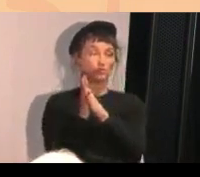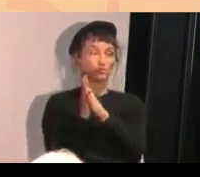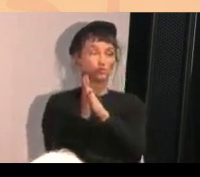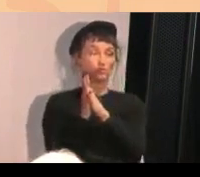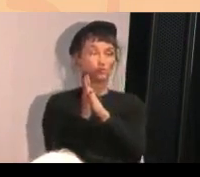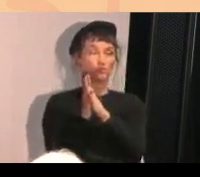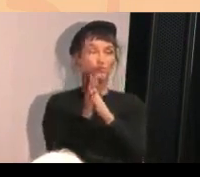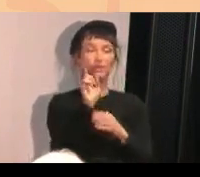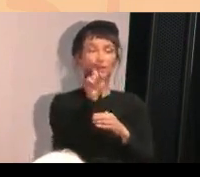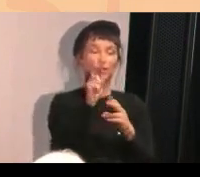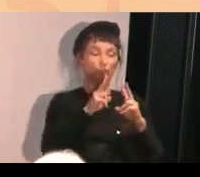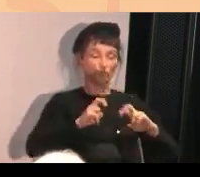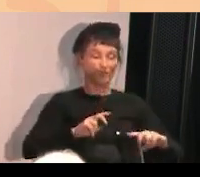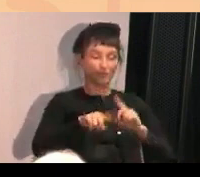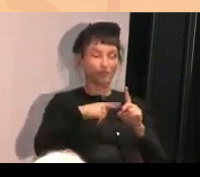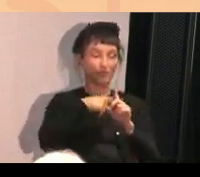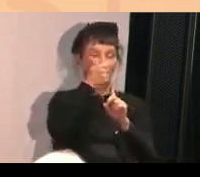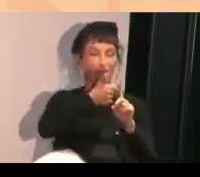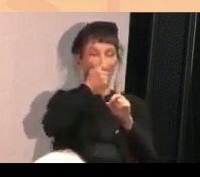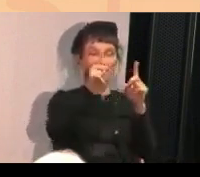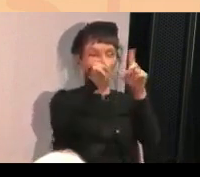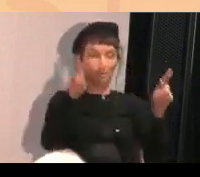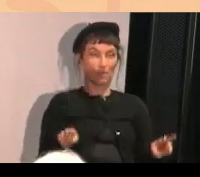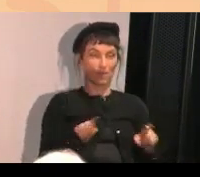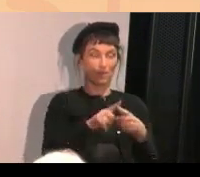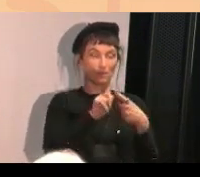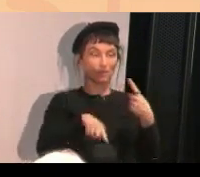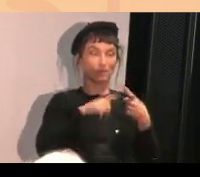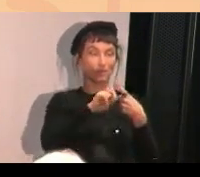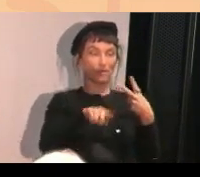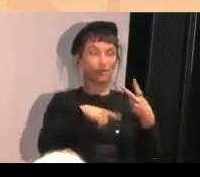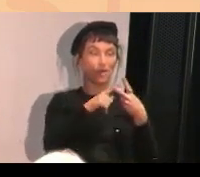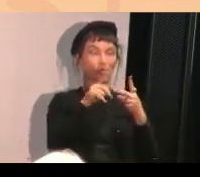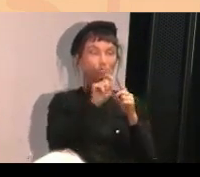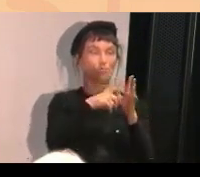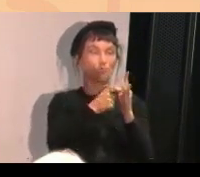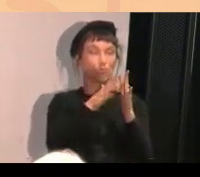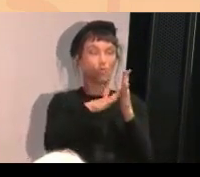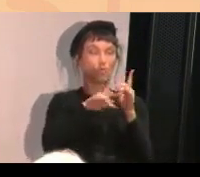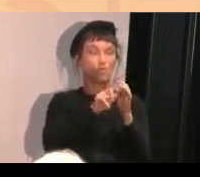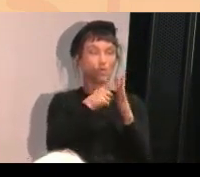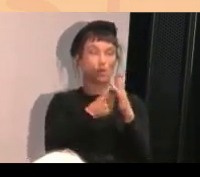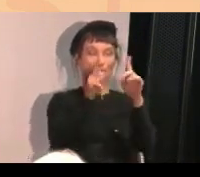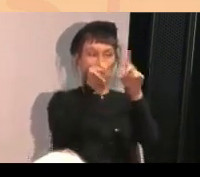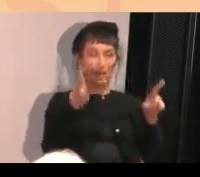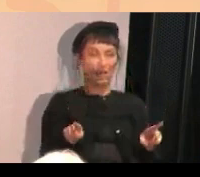and advocacy page and on the Parrumpa page and there are hard copies available here